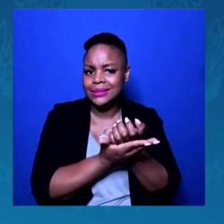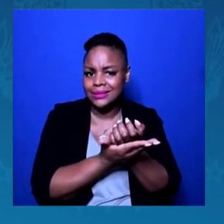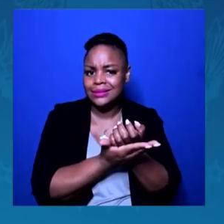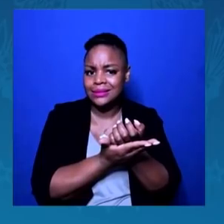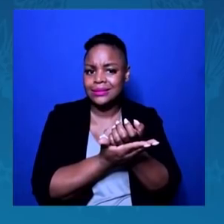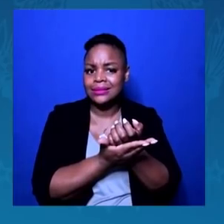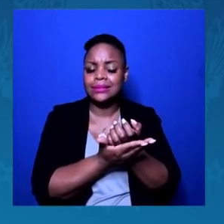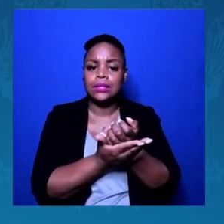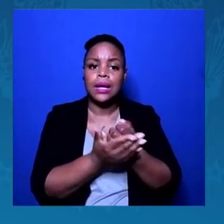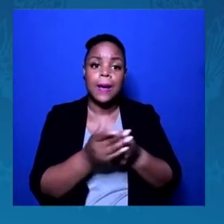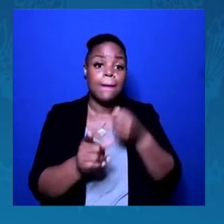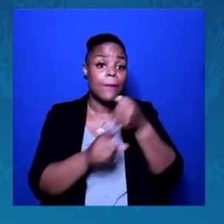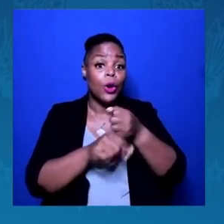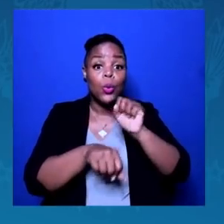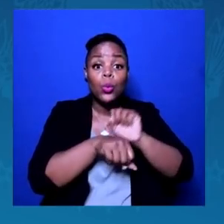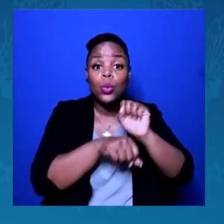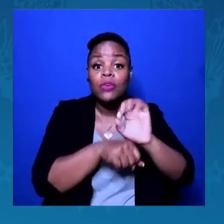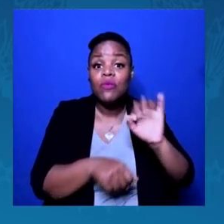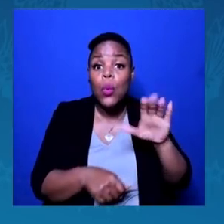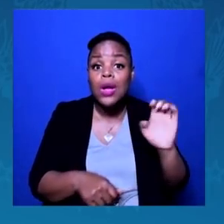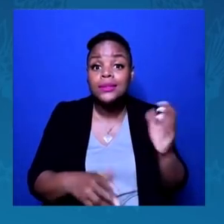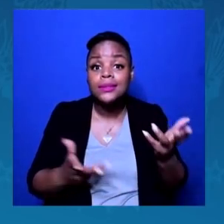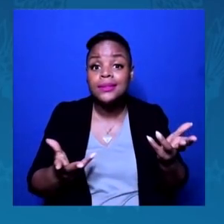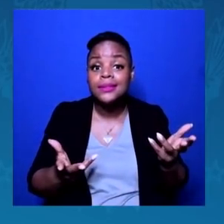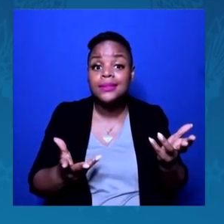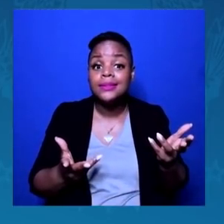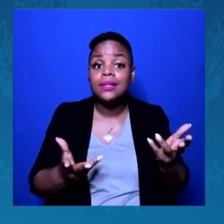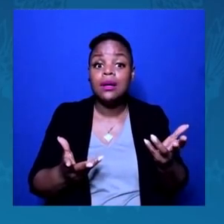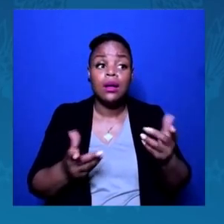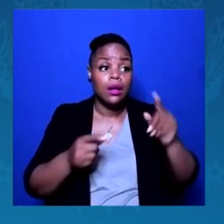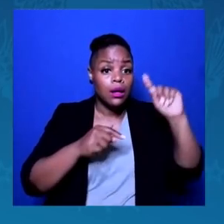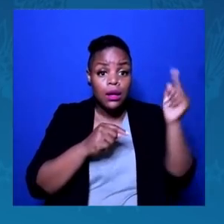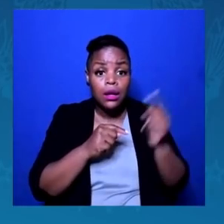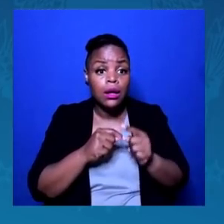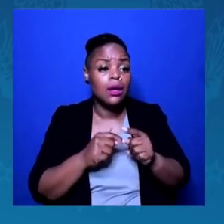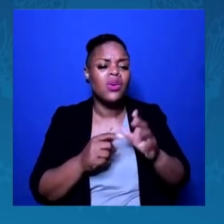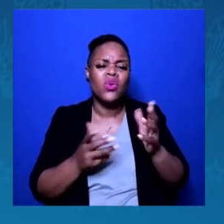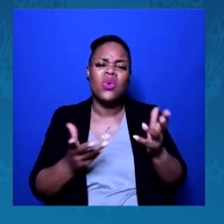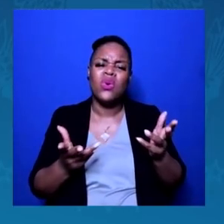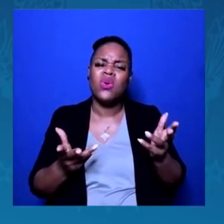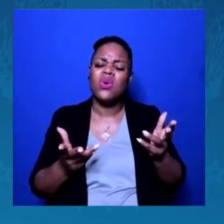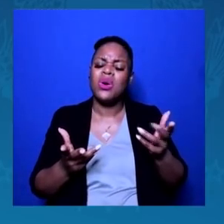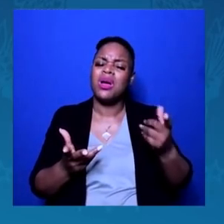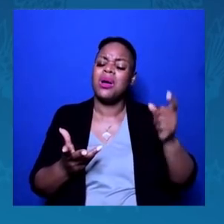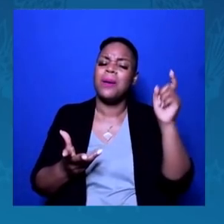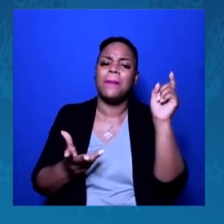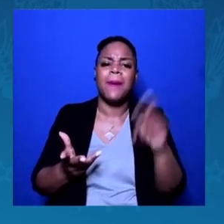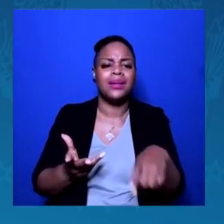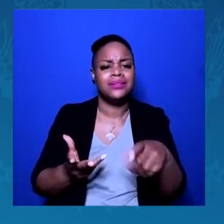in terms of increasing the strength of our workforce, but also increasing the strength of our supply chain.